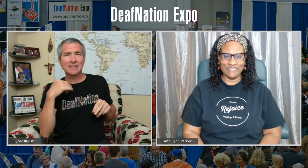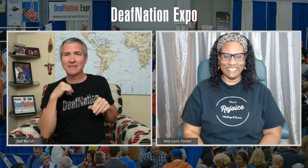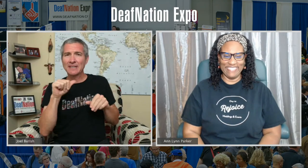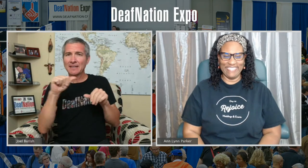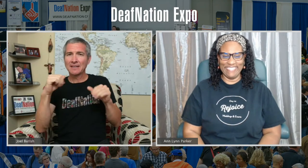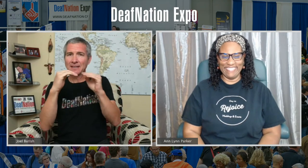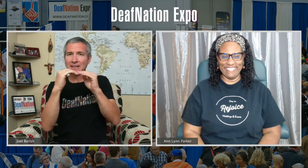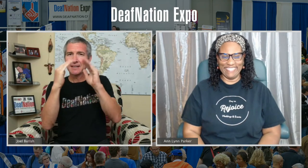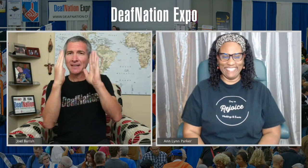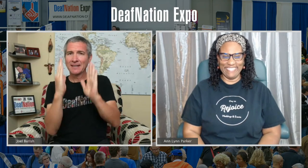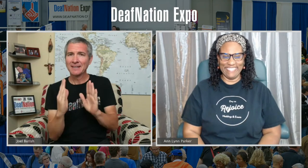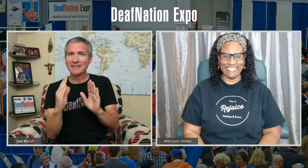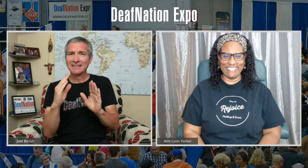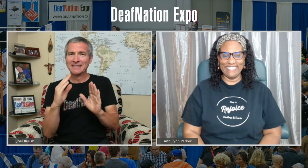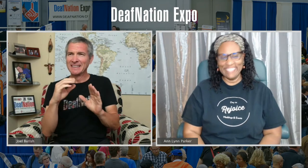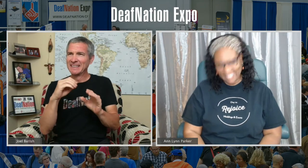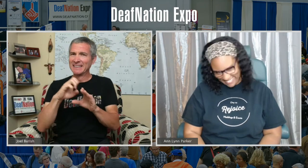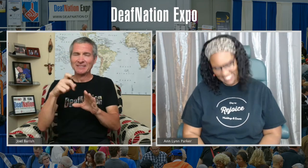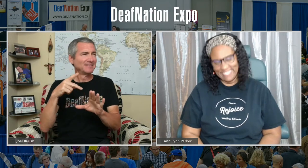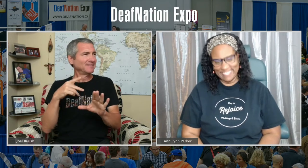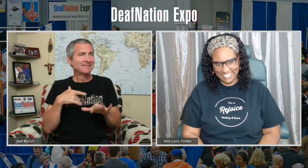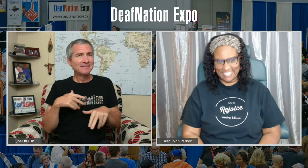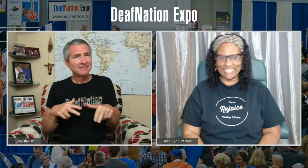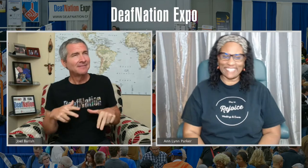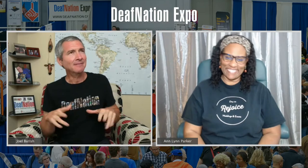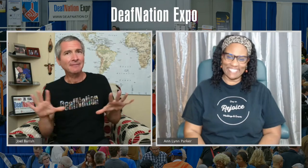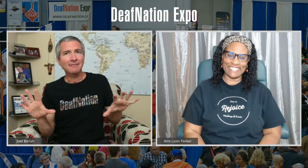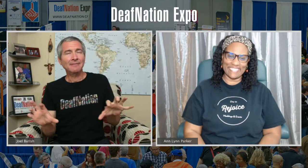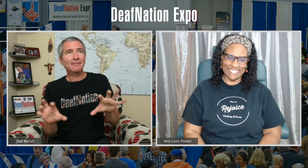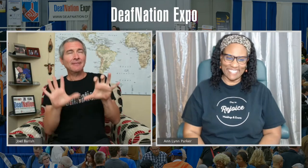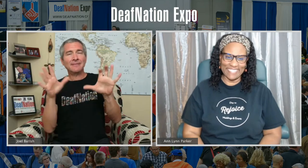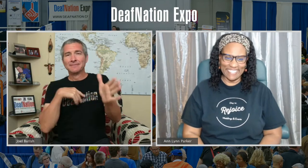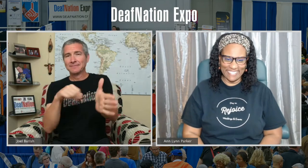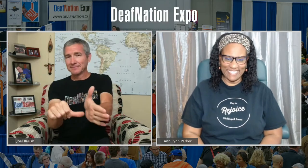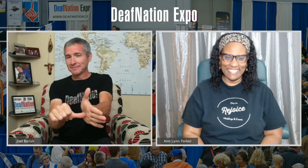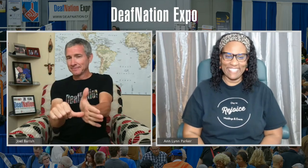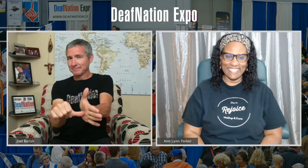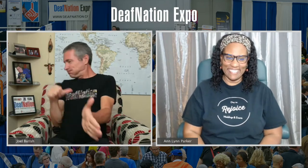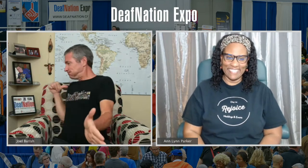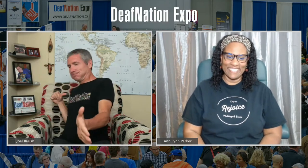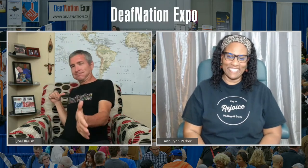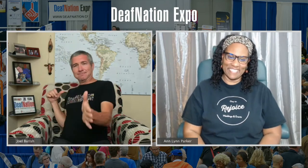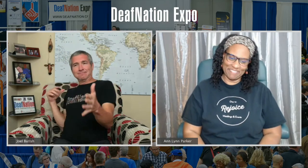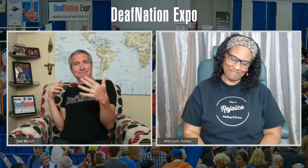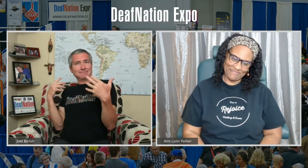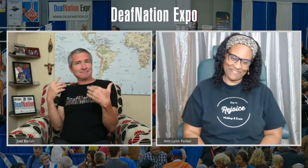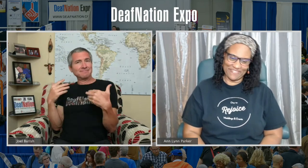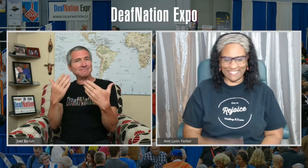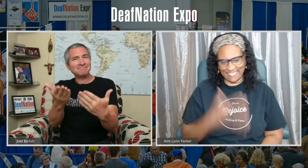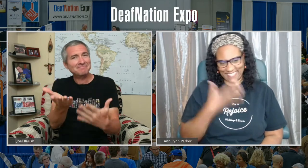and it looked like there was a house in the expo? It was so decorated, I was beyond impressed.